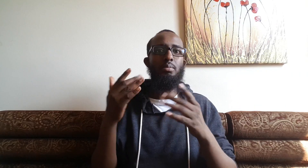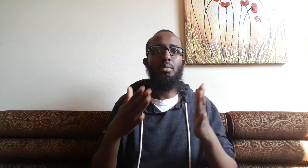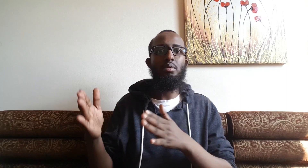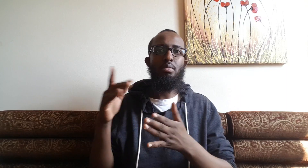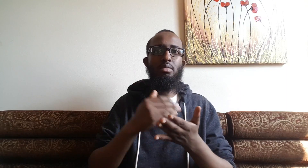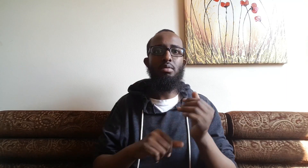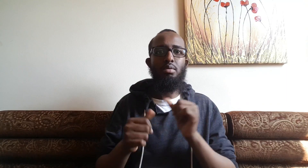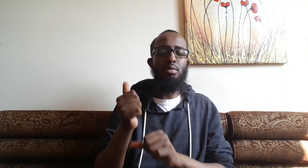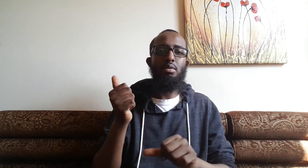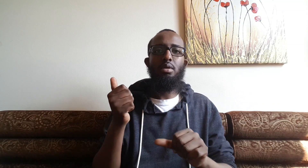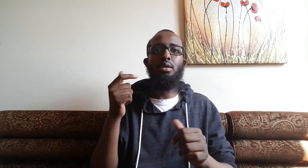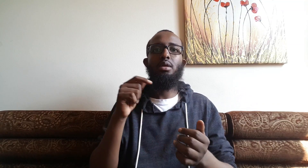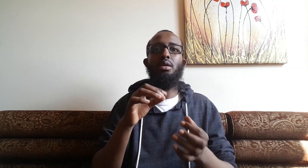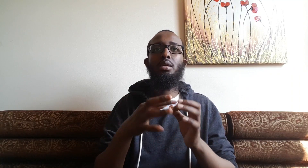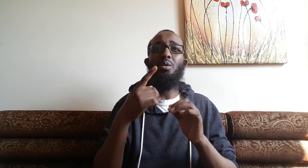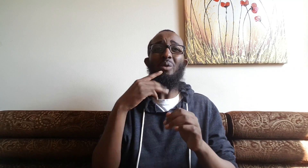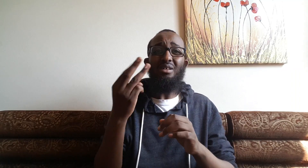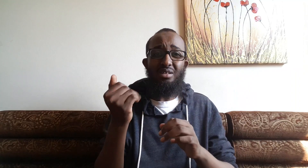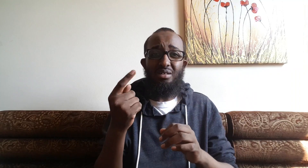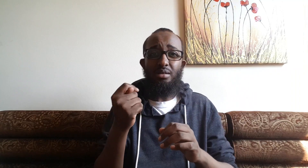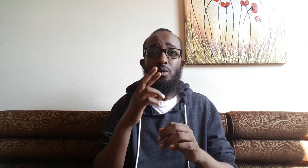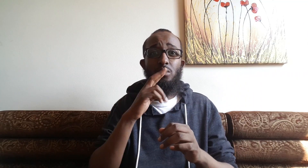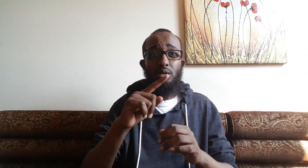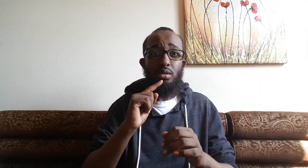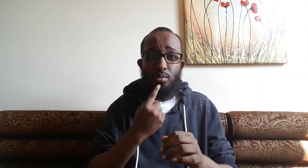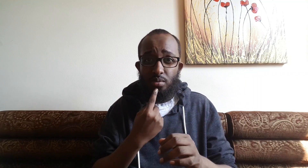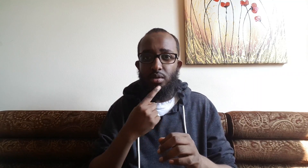about Diego's plan to commit suicide. The interpreter was shocked and could not believe it.